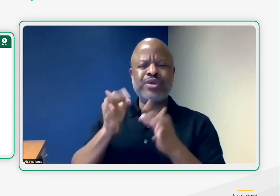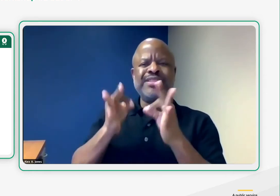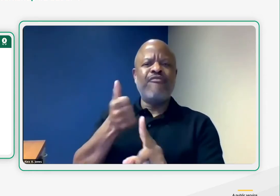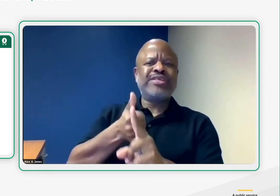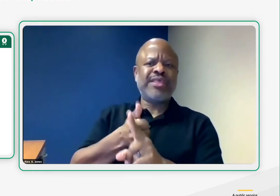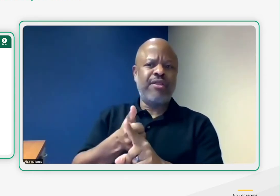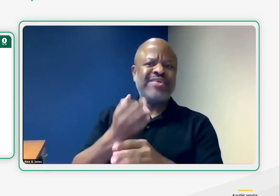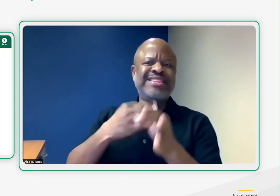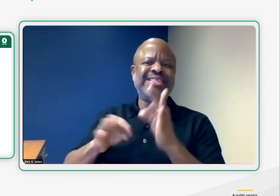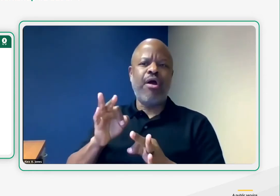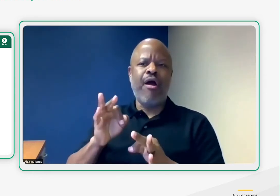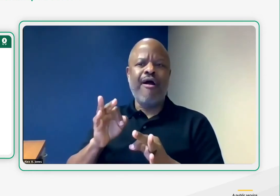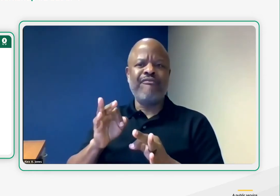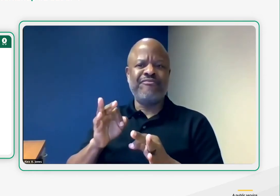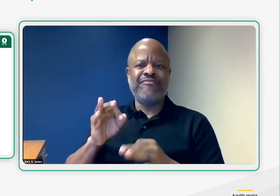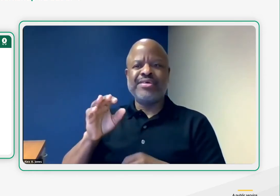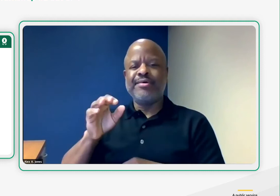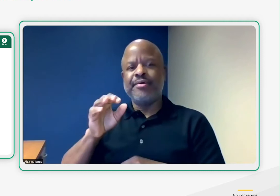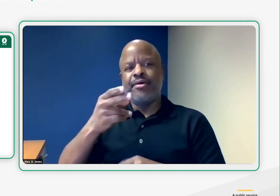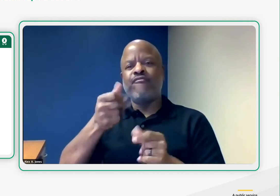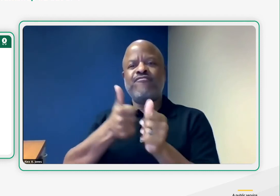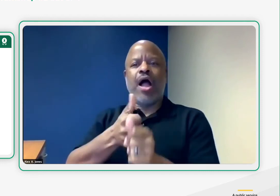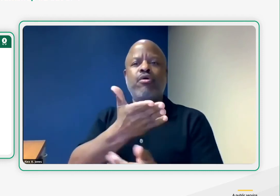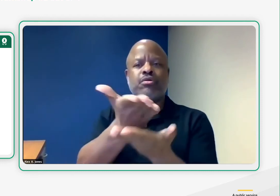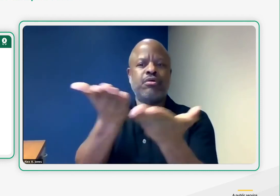We simply think of ourselves and that instant gratification.